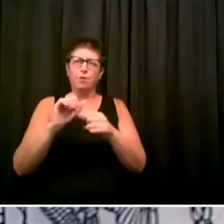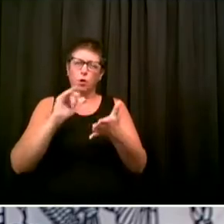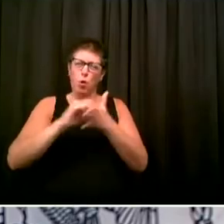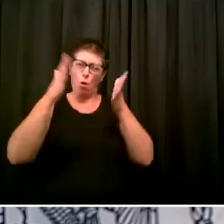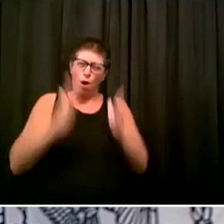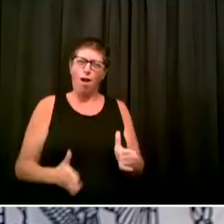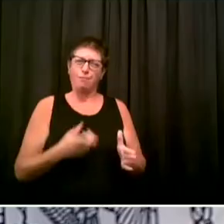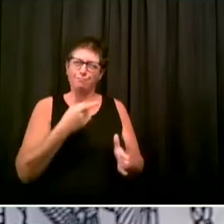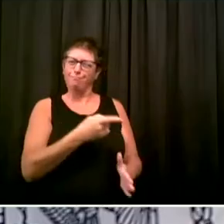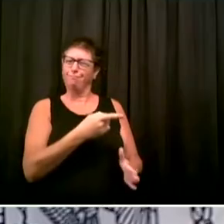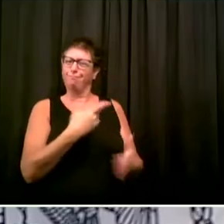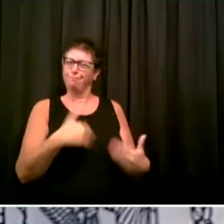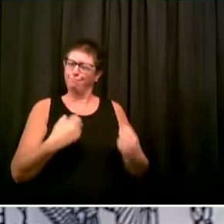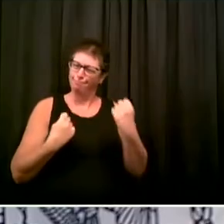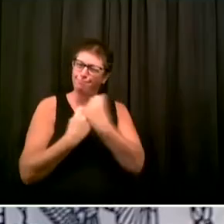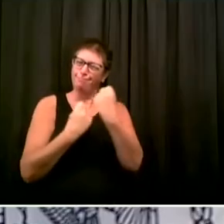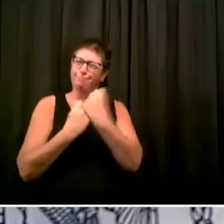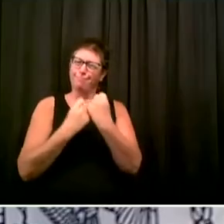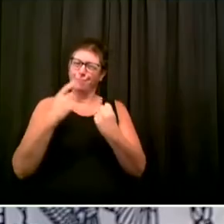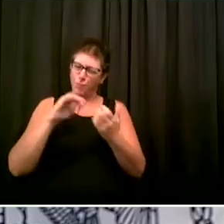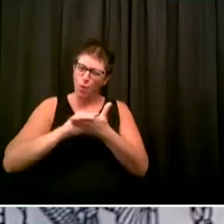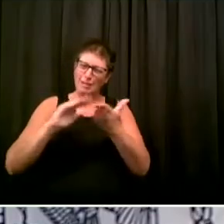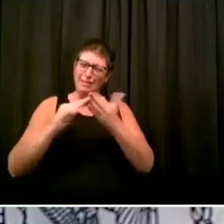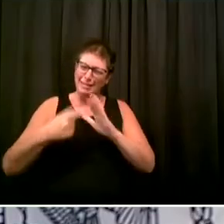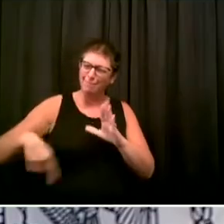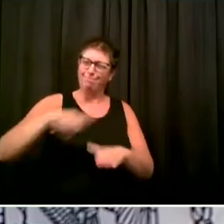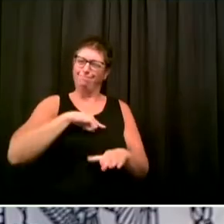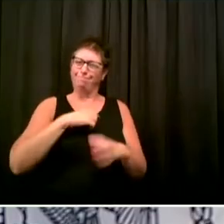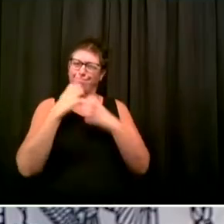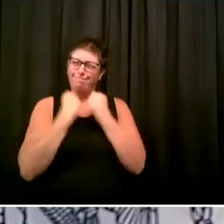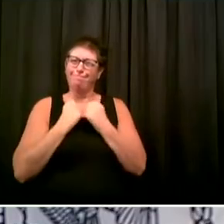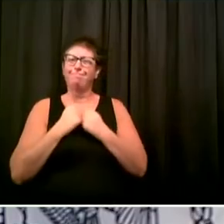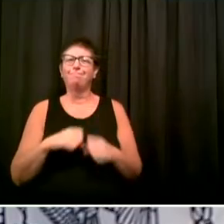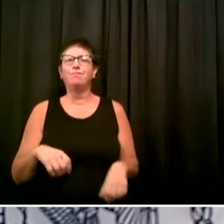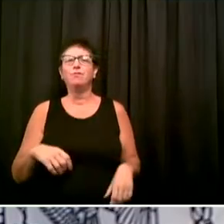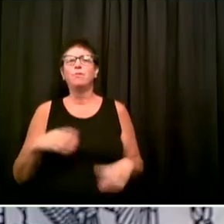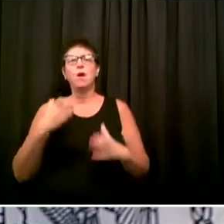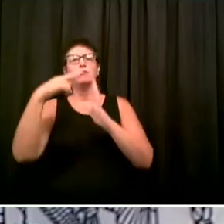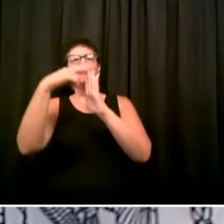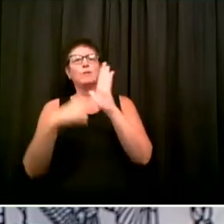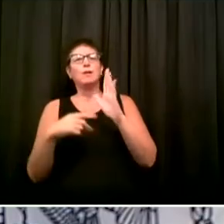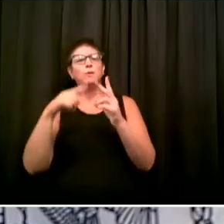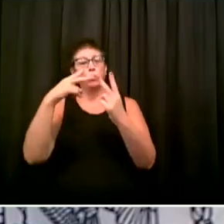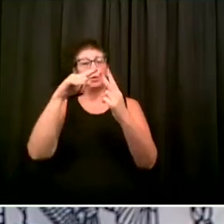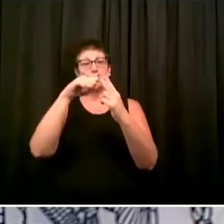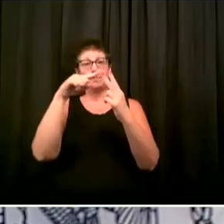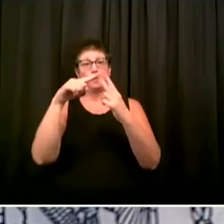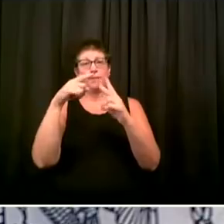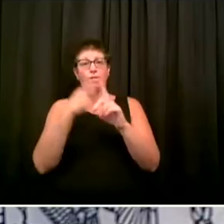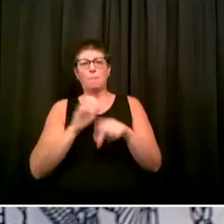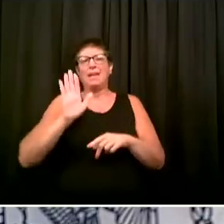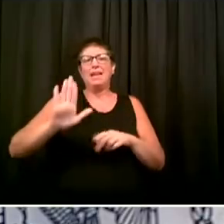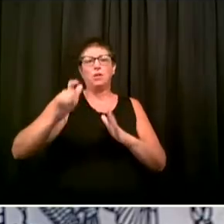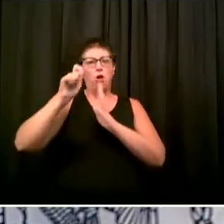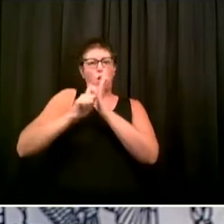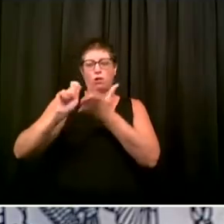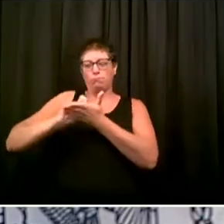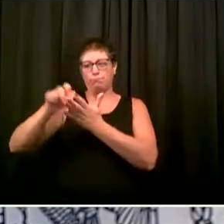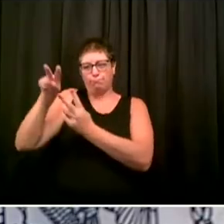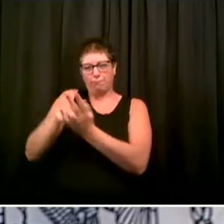A TRUE NEW YORKER